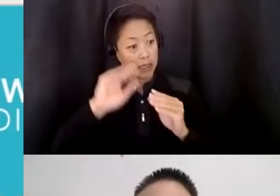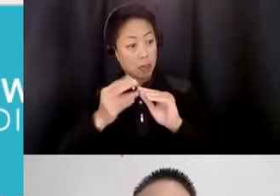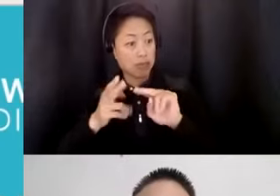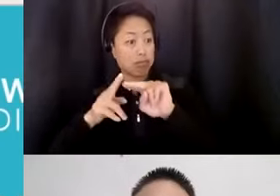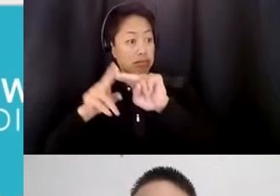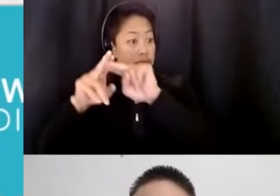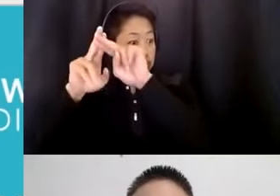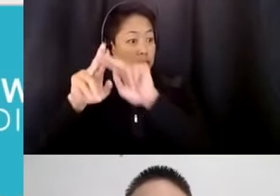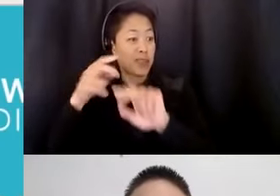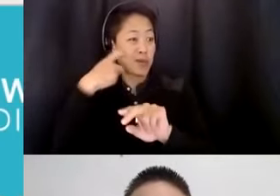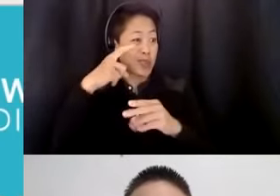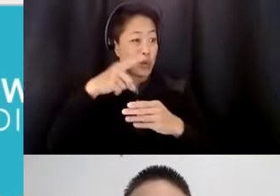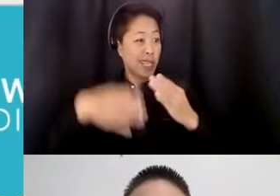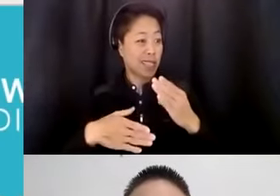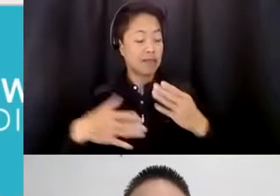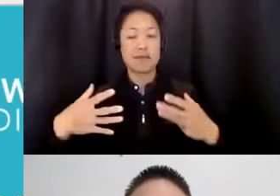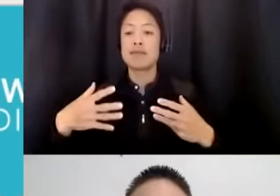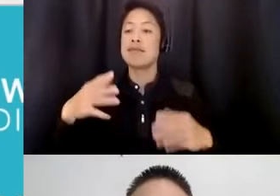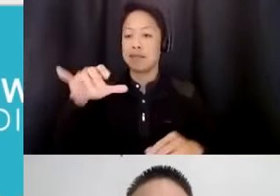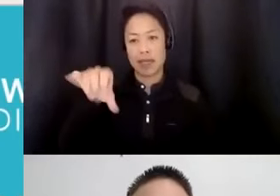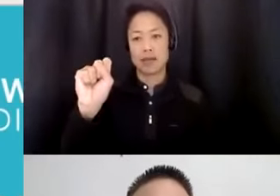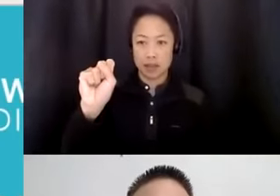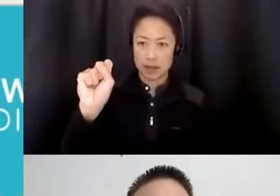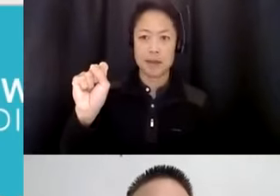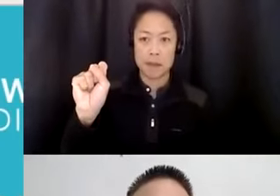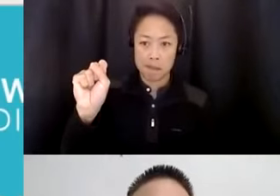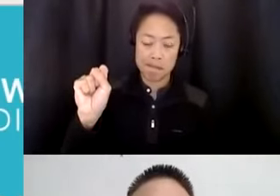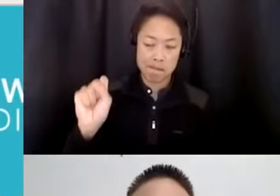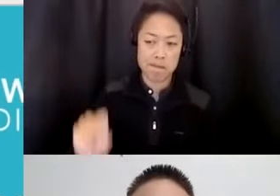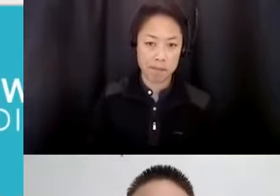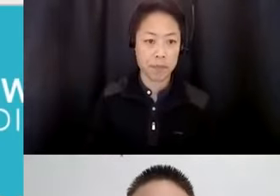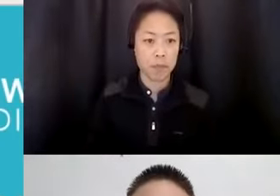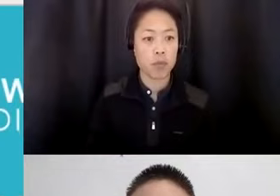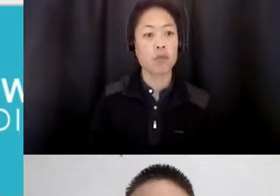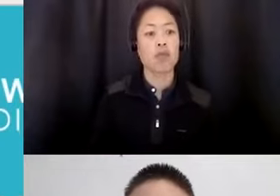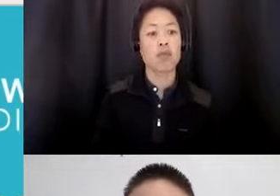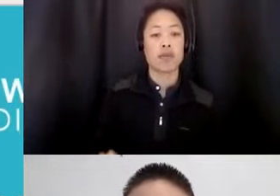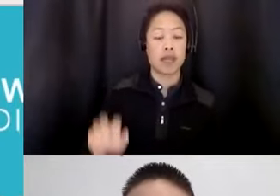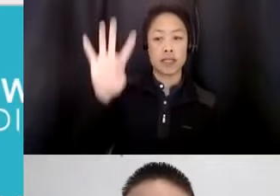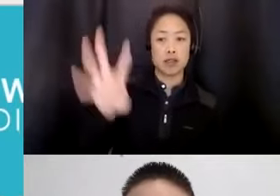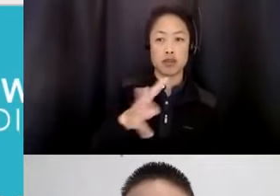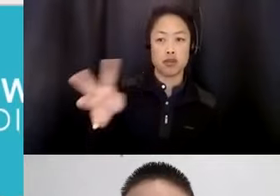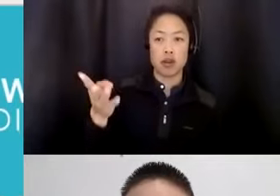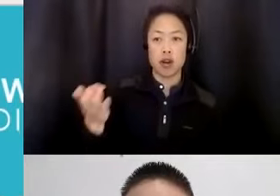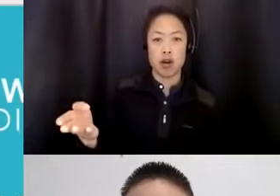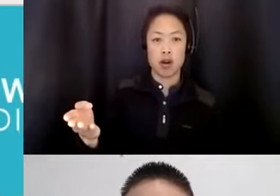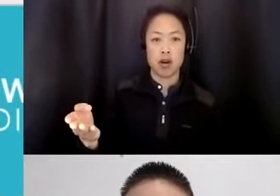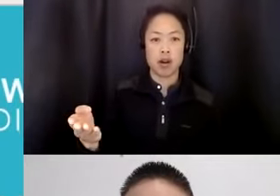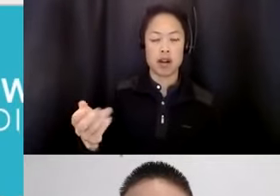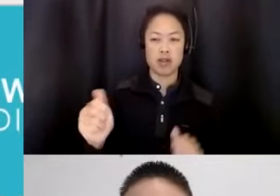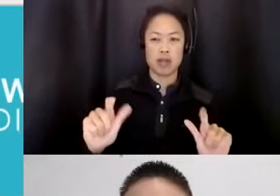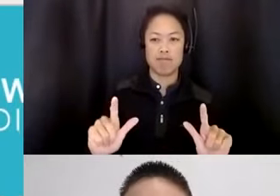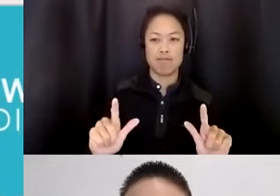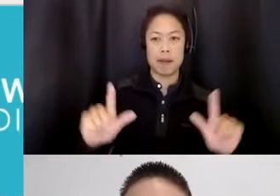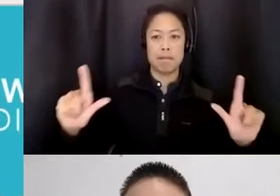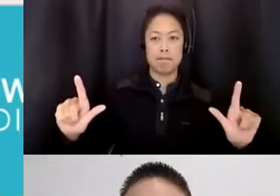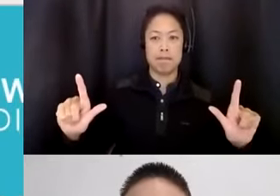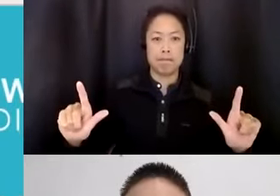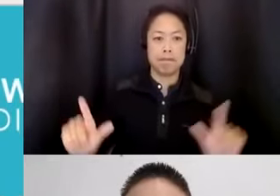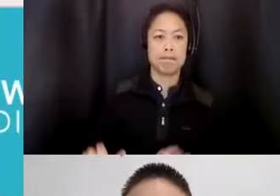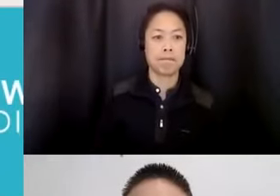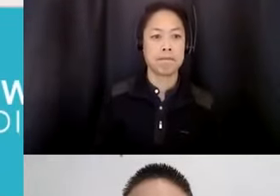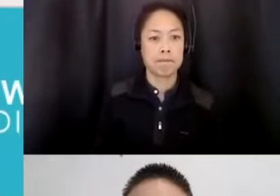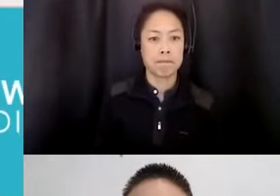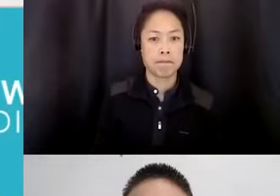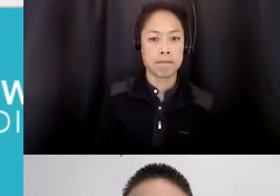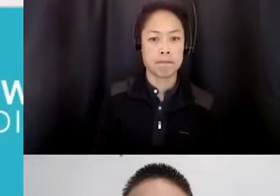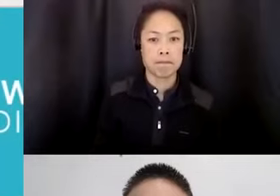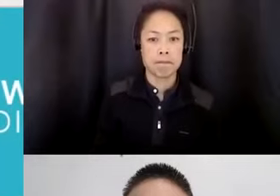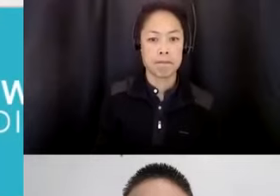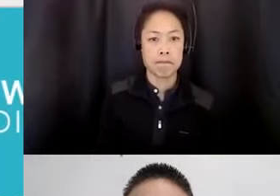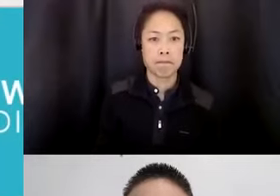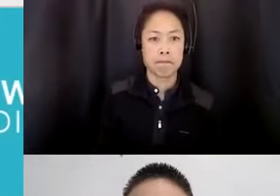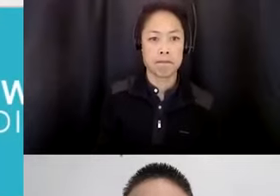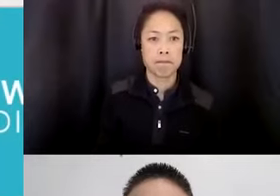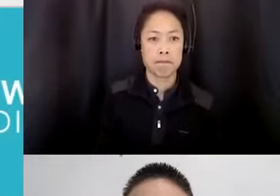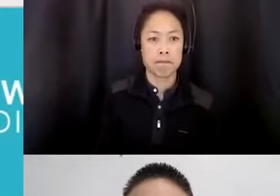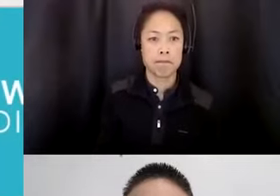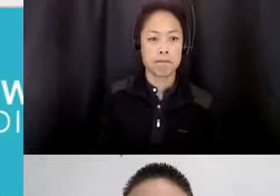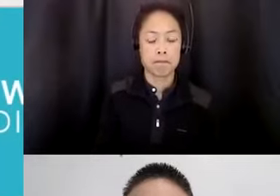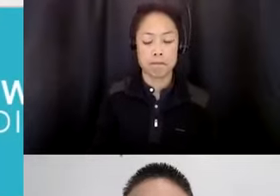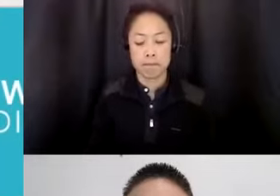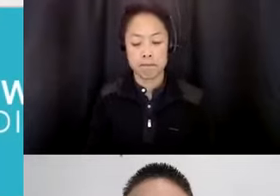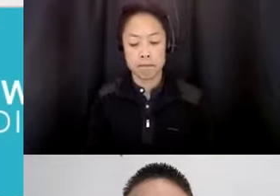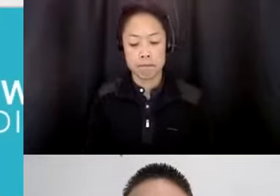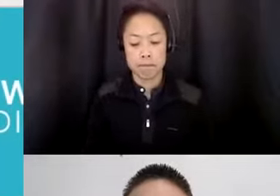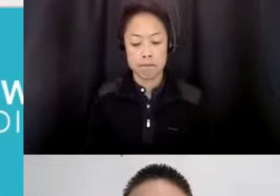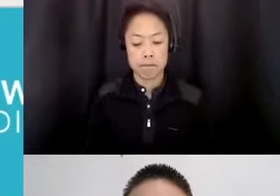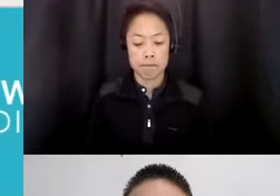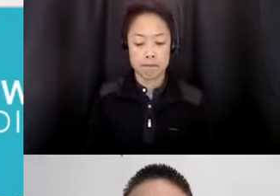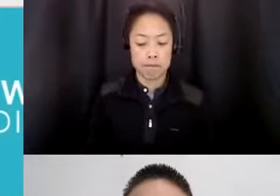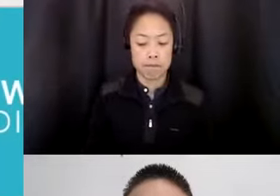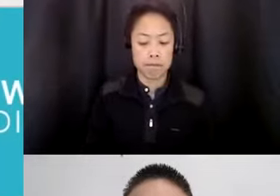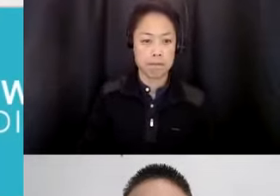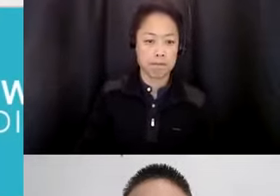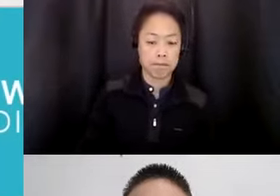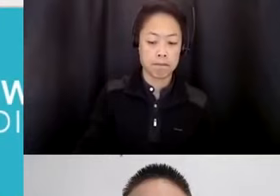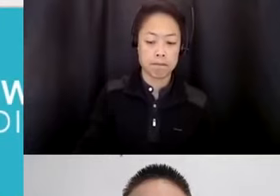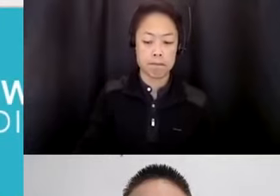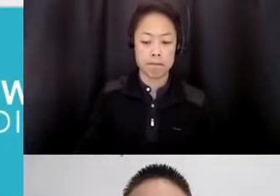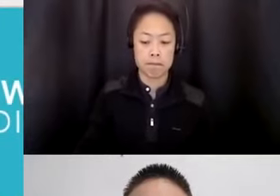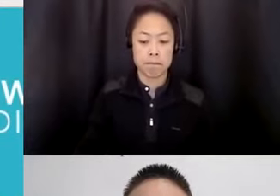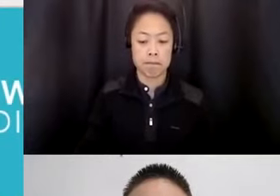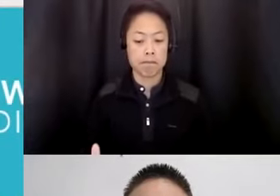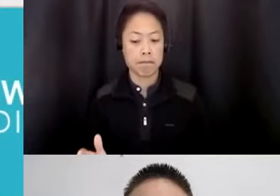Long story short, yes. Here’s a chart...that is showing a prediction of